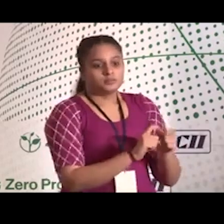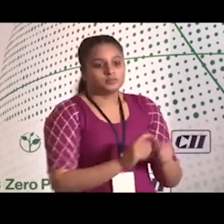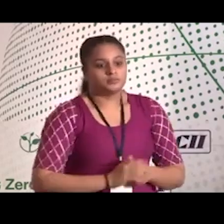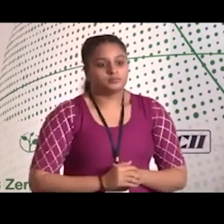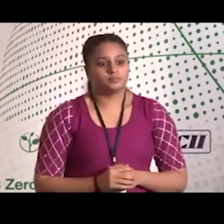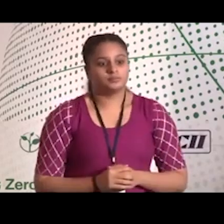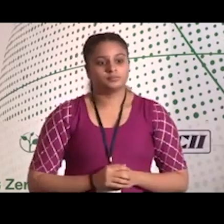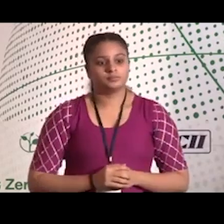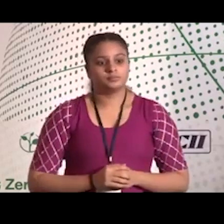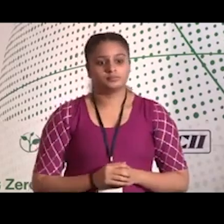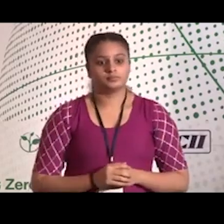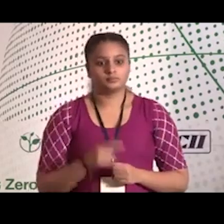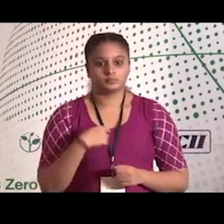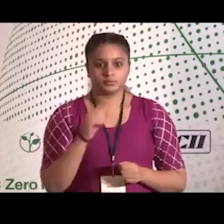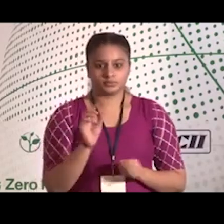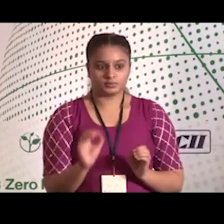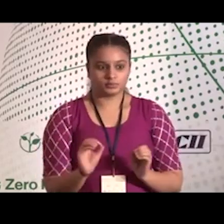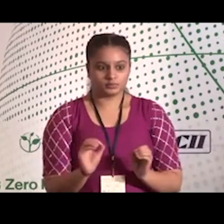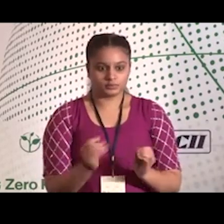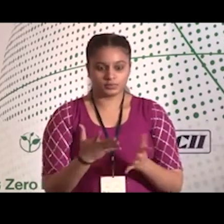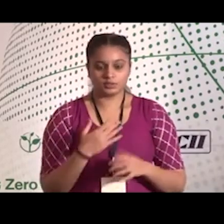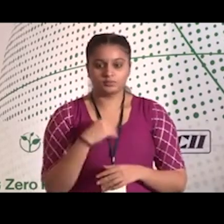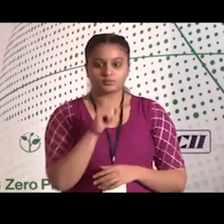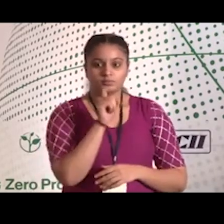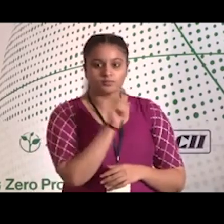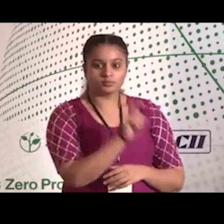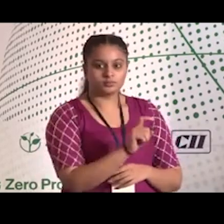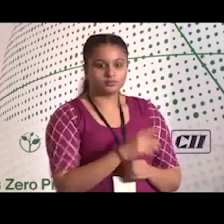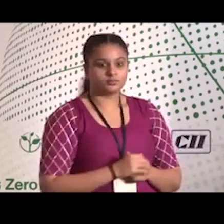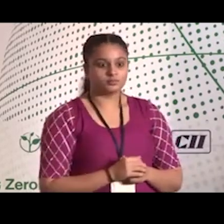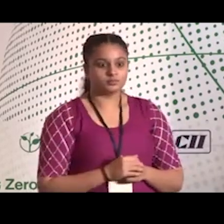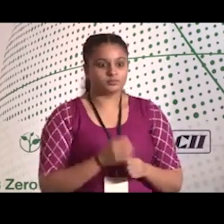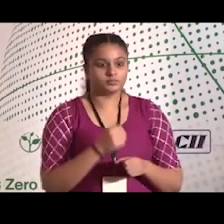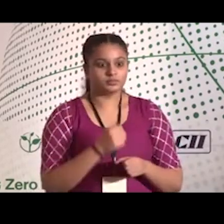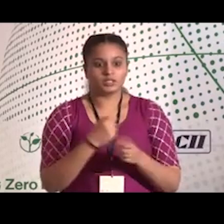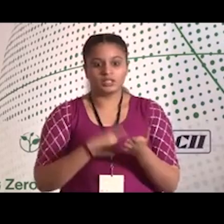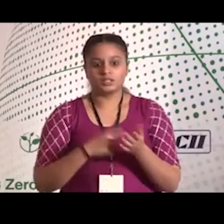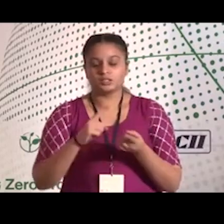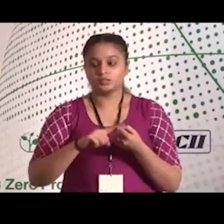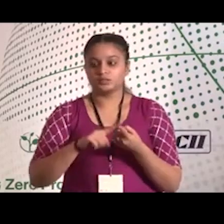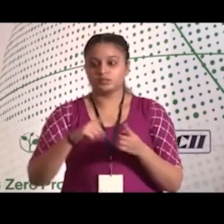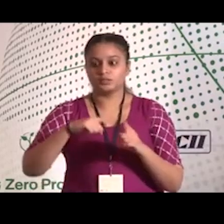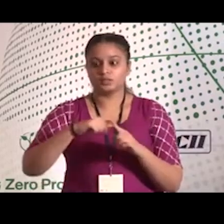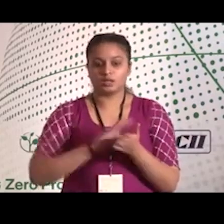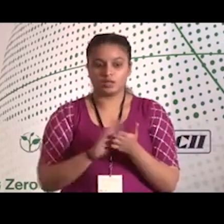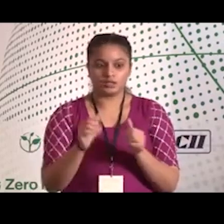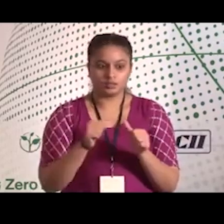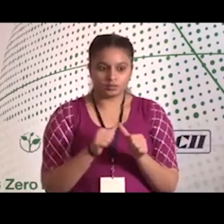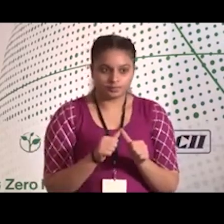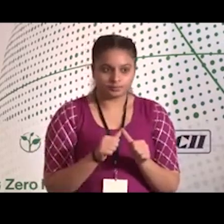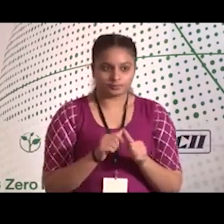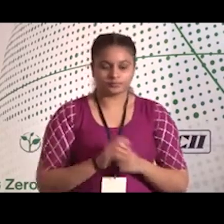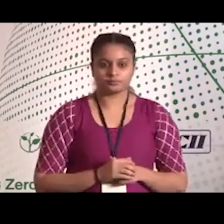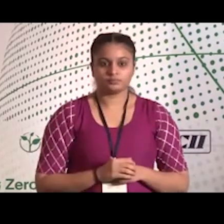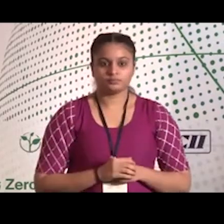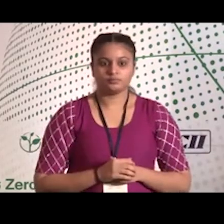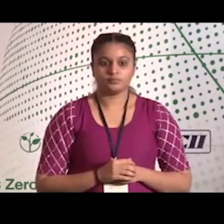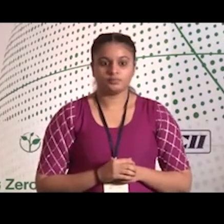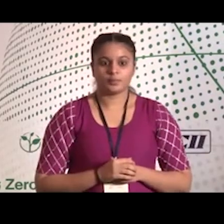I'm going to begin by asking Rekha Srinivasan because it's United